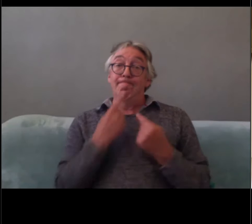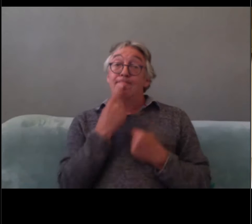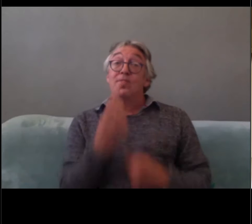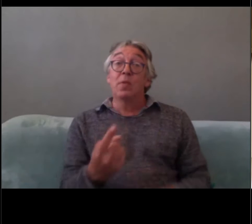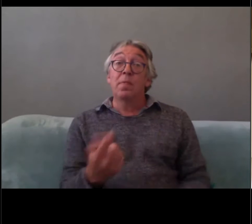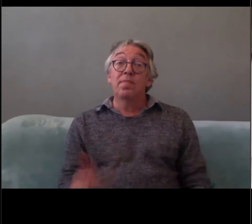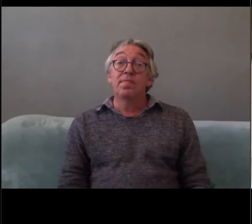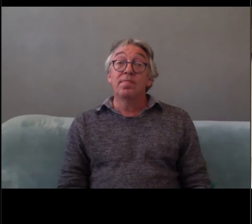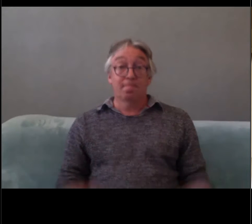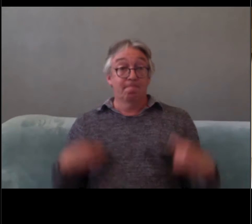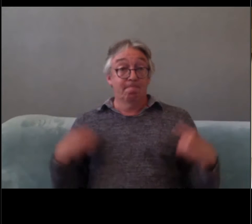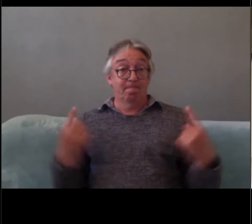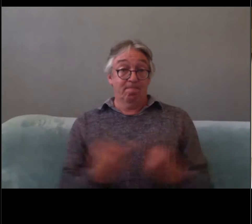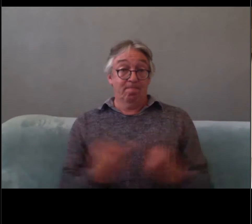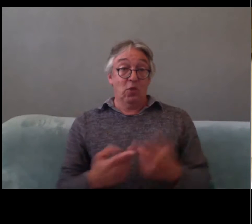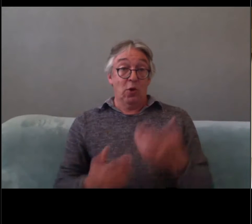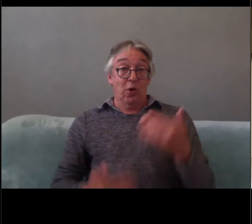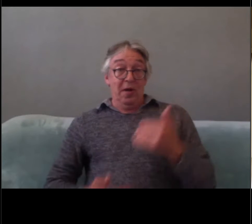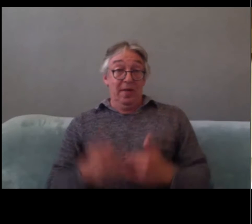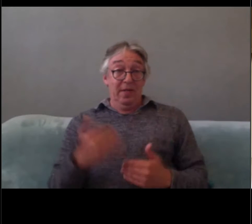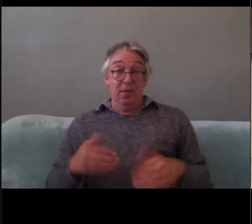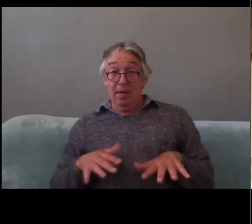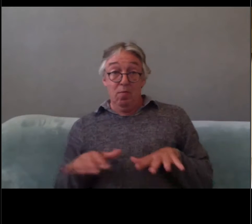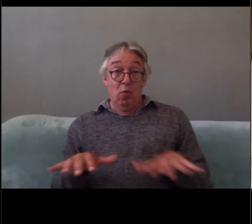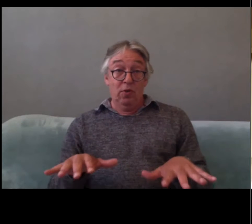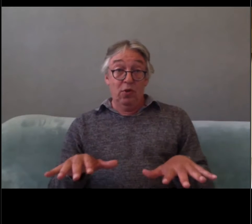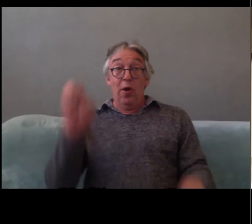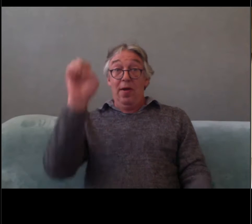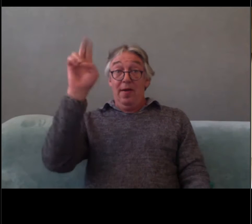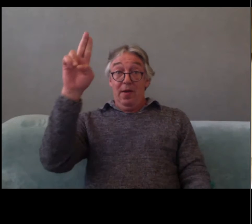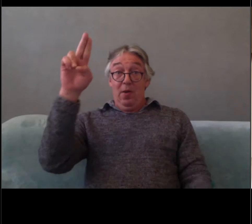at the European level and at national level